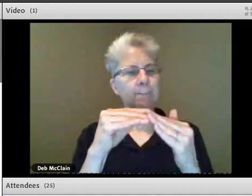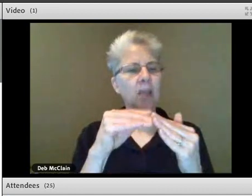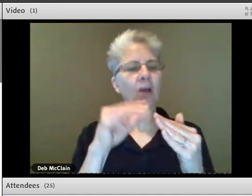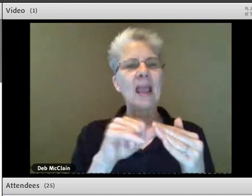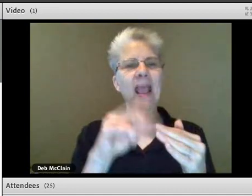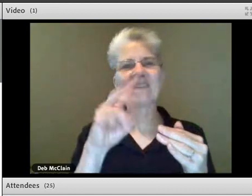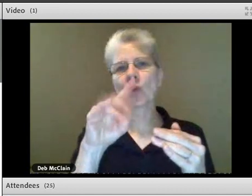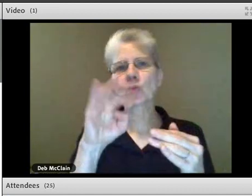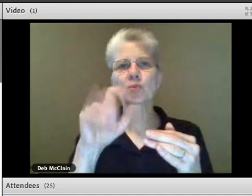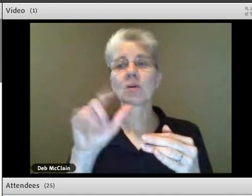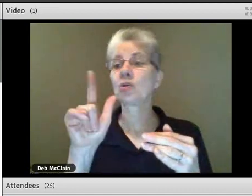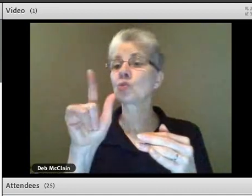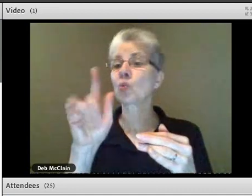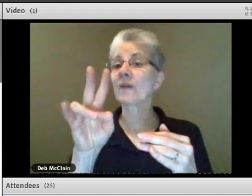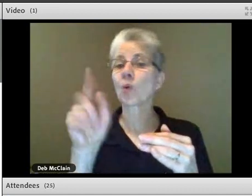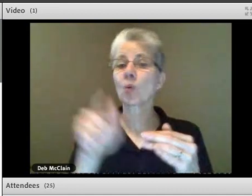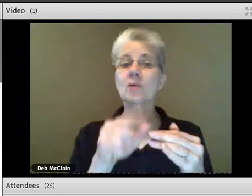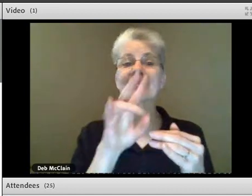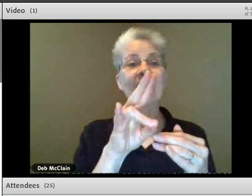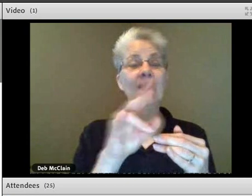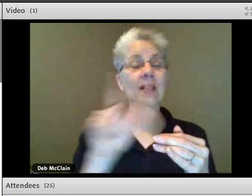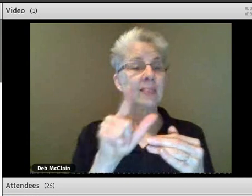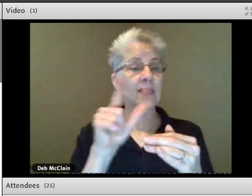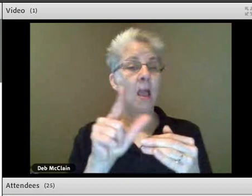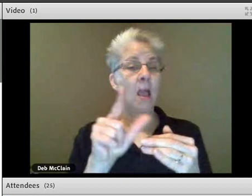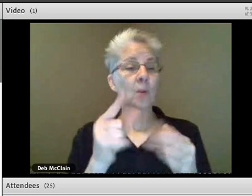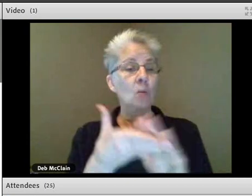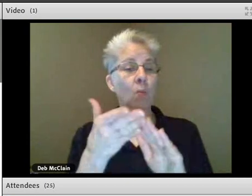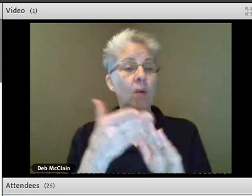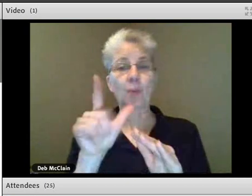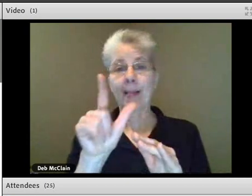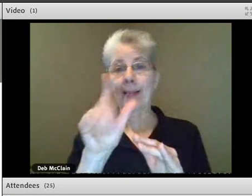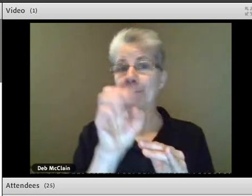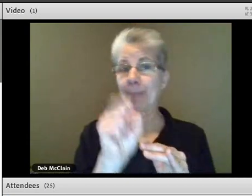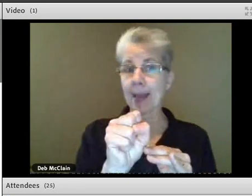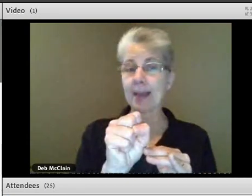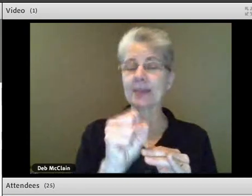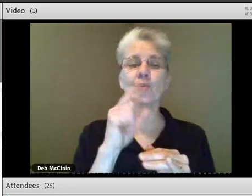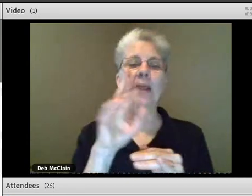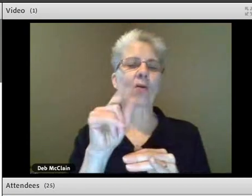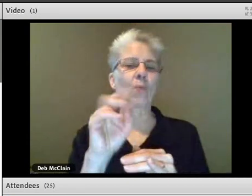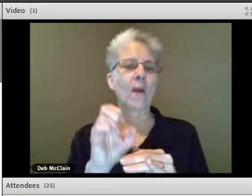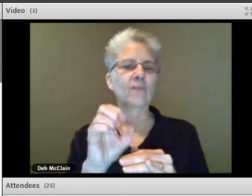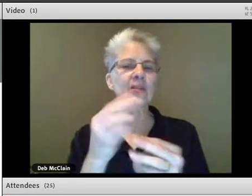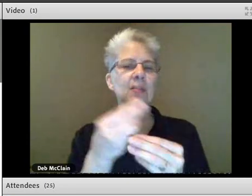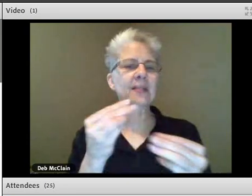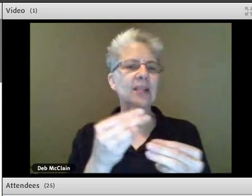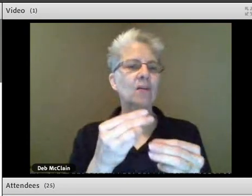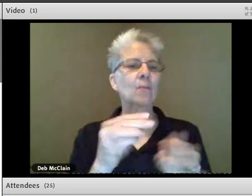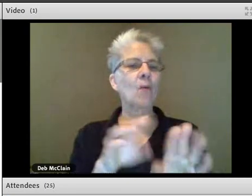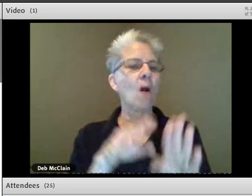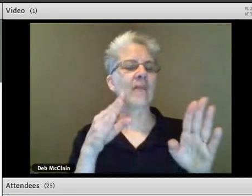24/7 library through a learning management system, so you can have reference material available. You can have content that teaches them